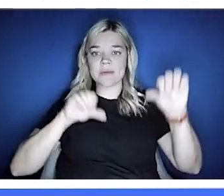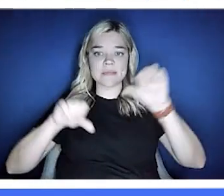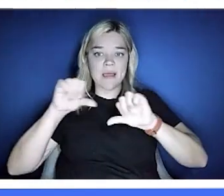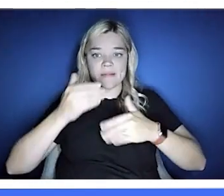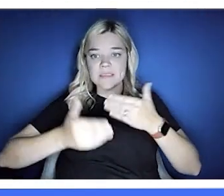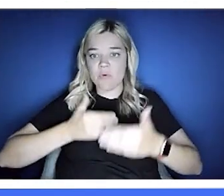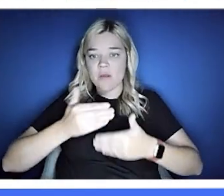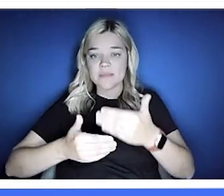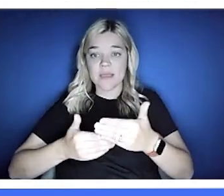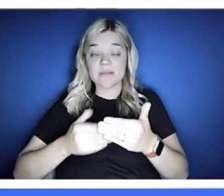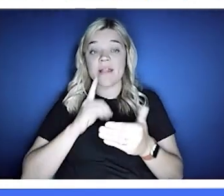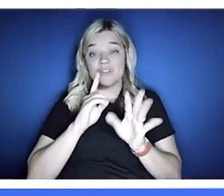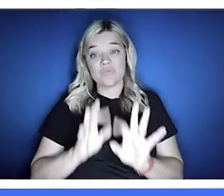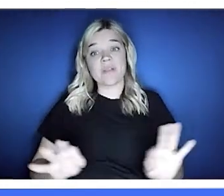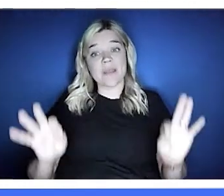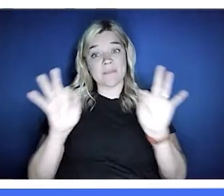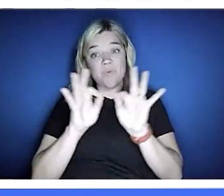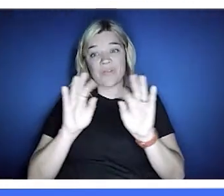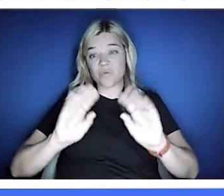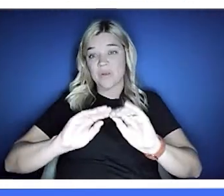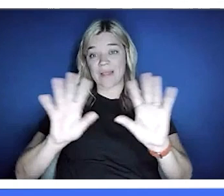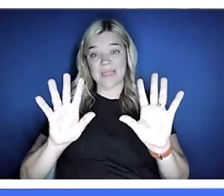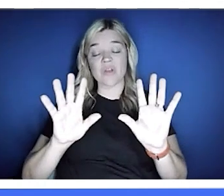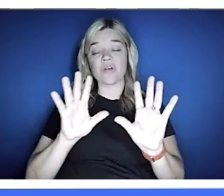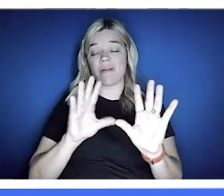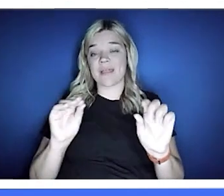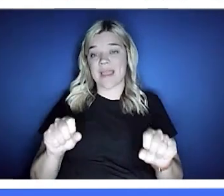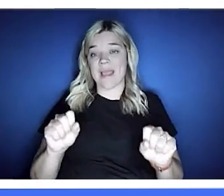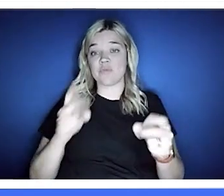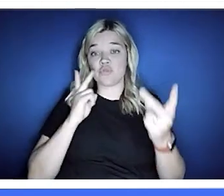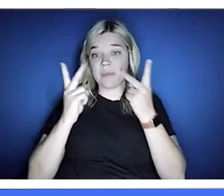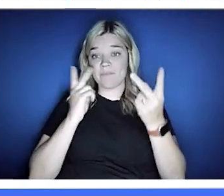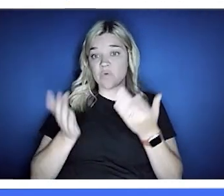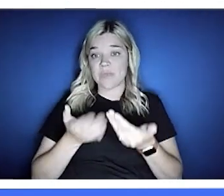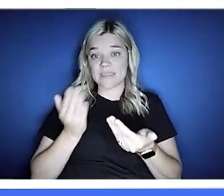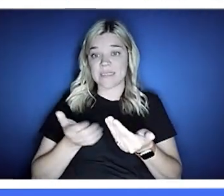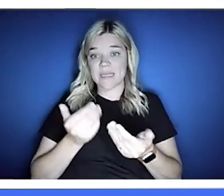And it's really important that those stay clear and are able to be viewed easily without